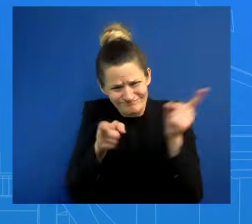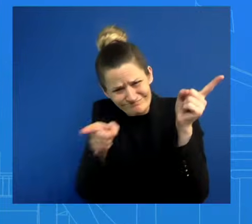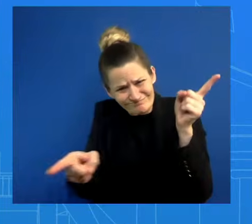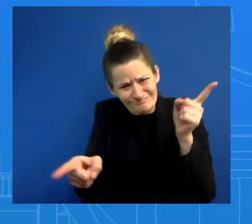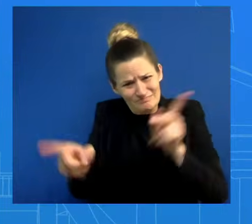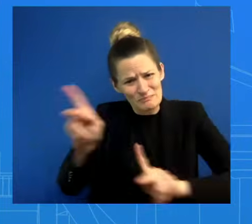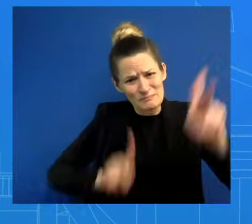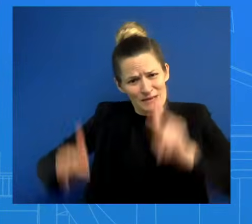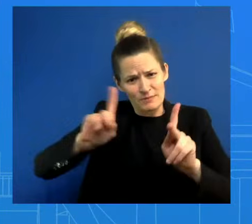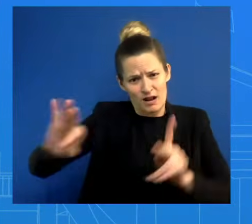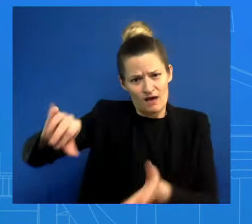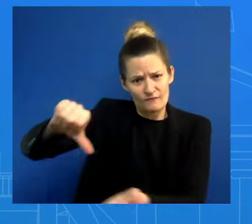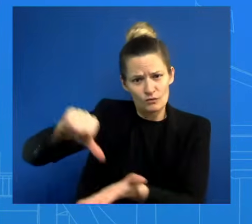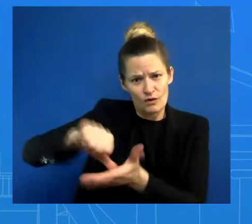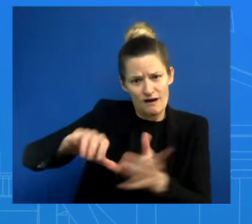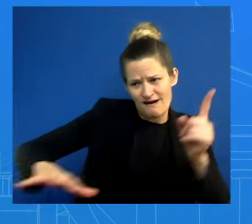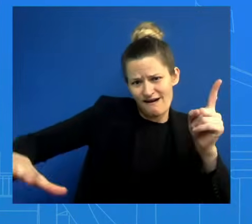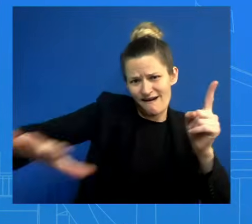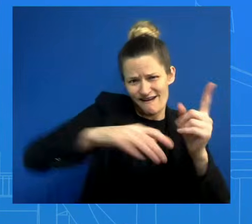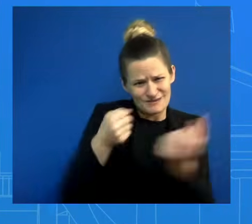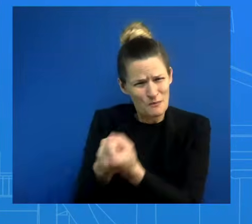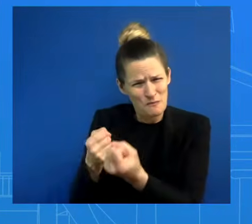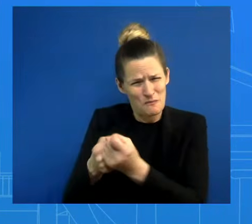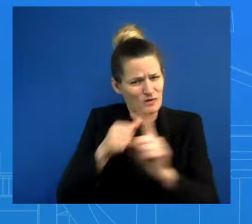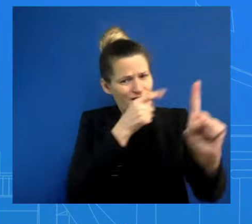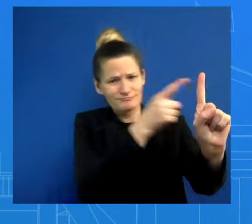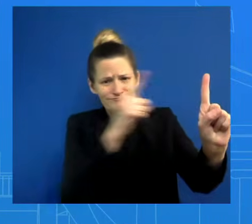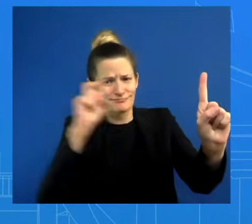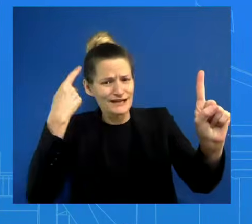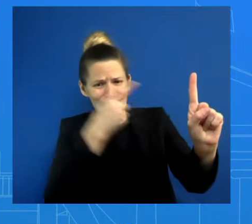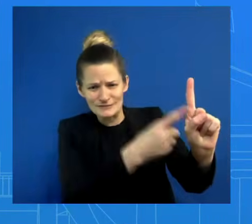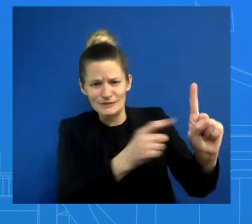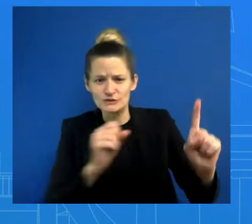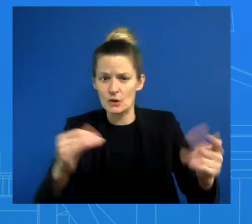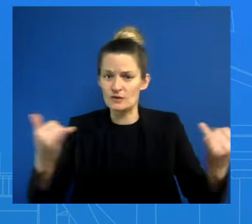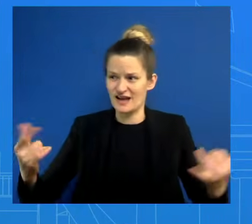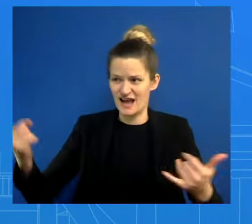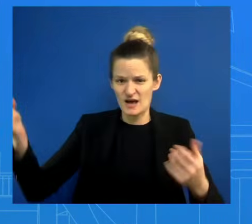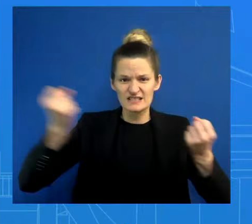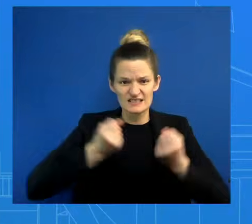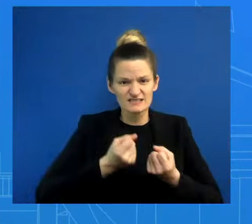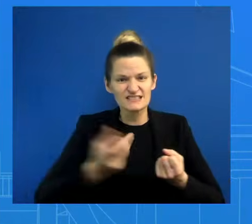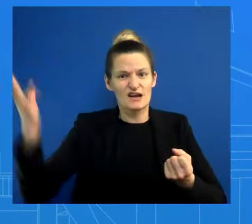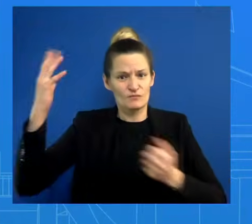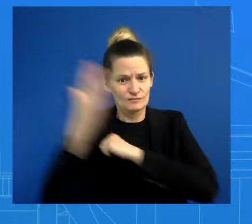to hold Iran accountable for human rights abuses. We continue to coordinate with allies and partners